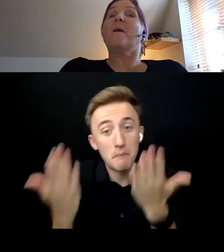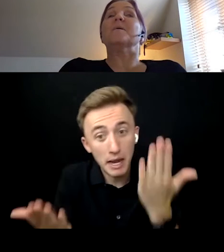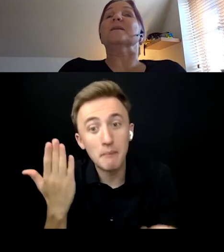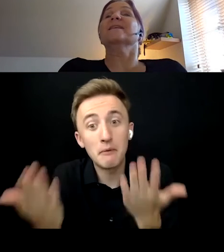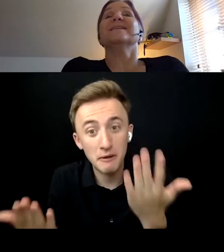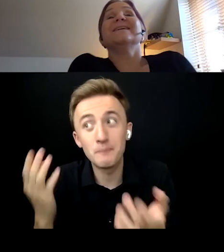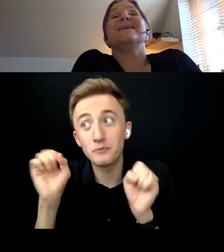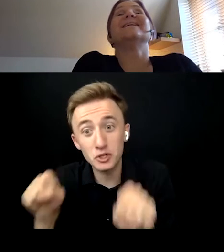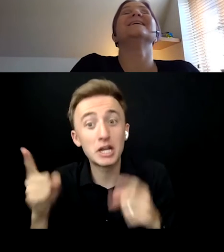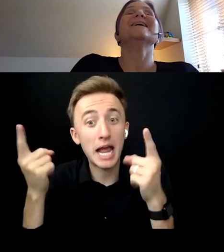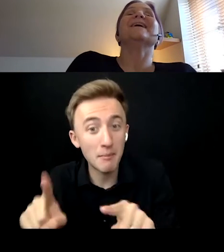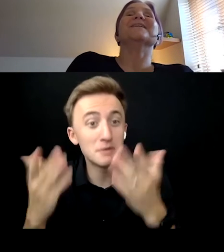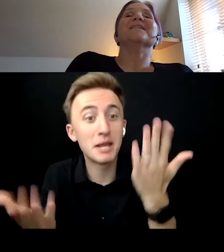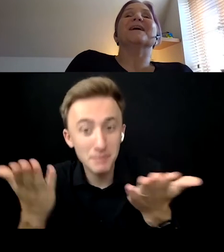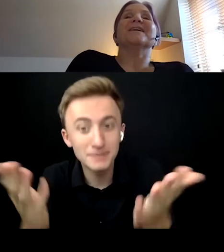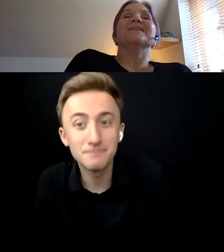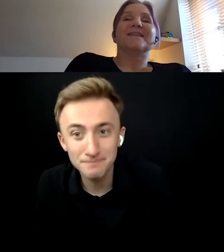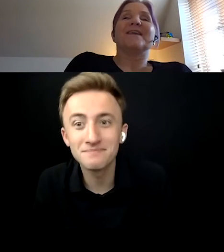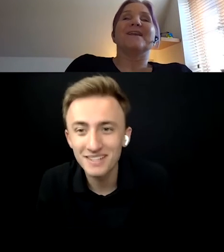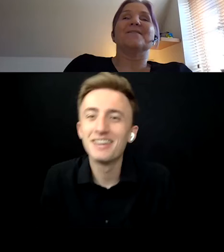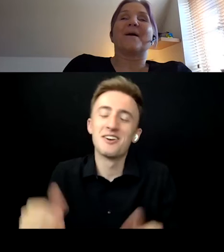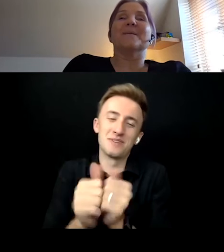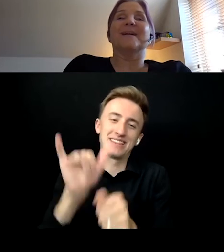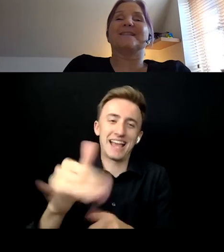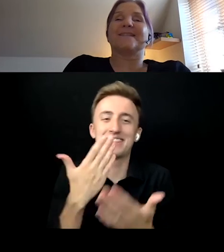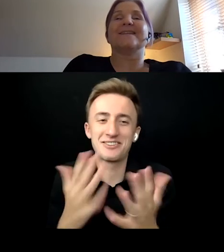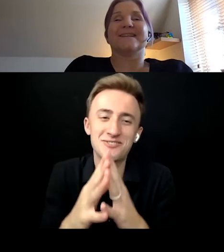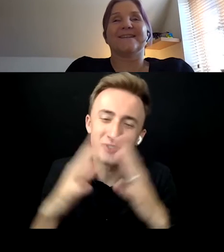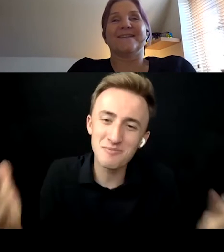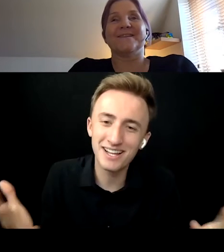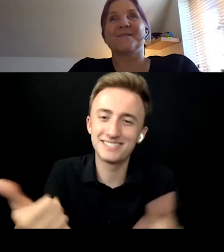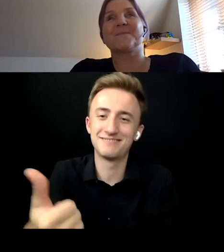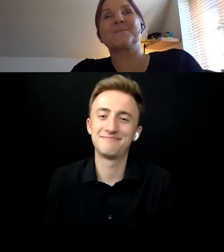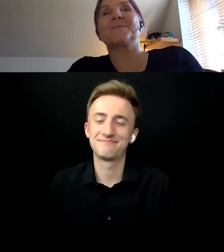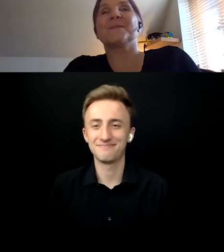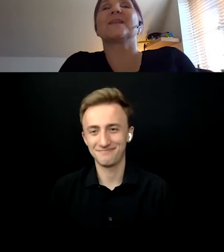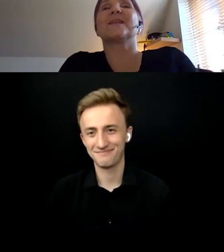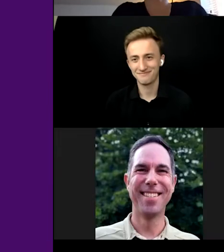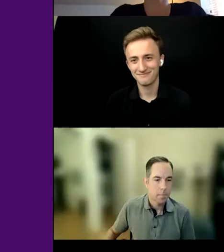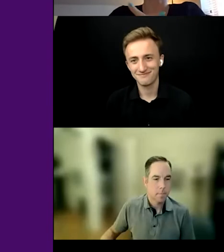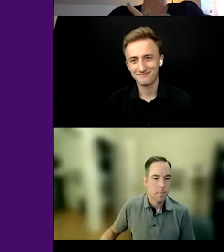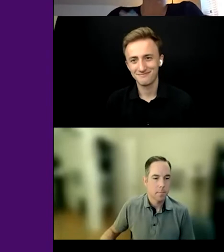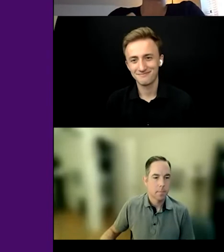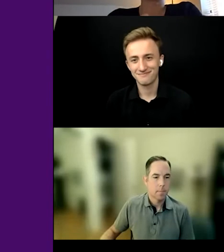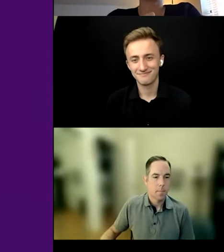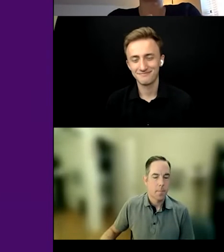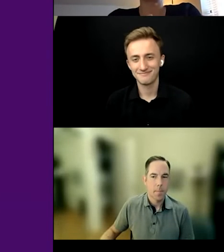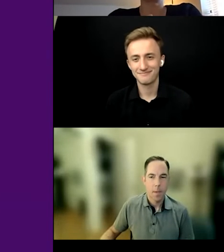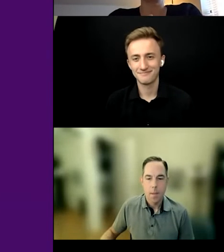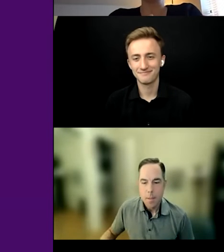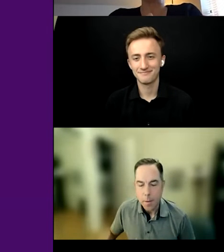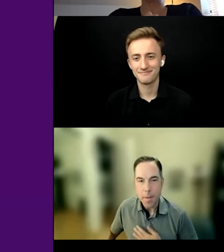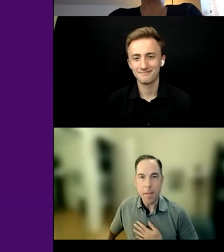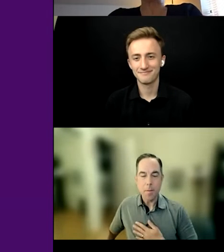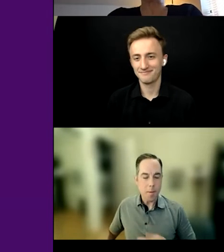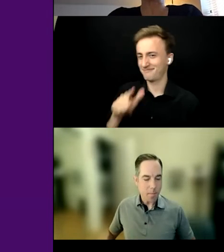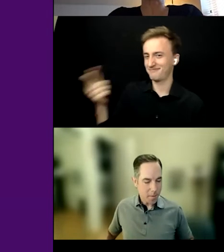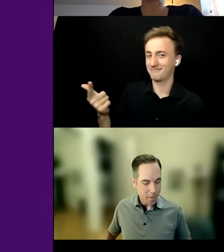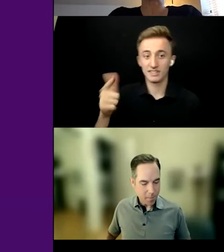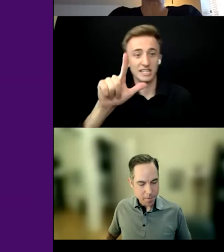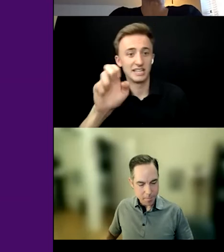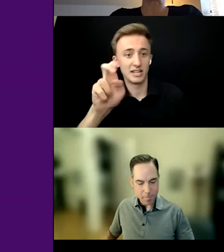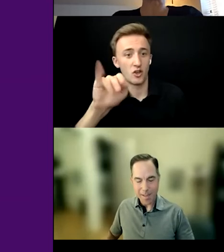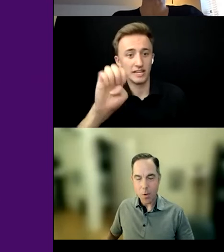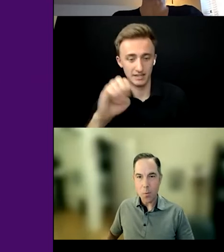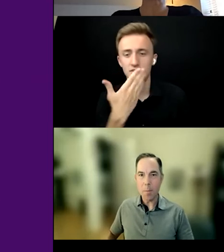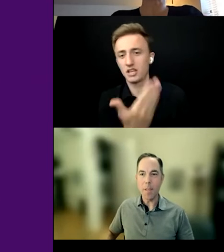happen. And on that note, thank you very much. >> Rob: Leonie, thank you. That was incredibly